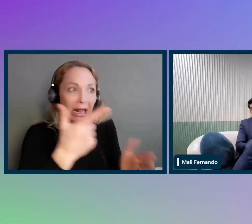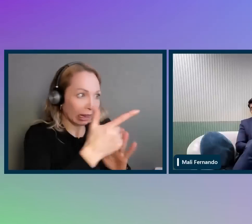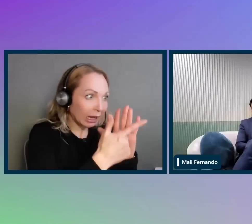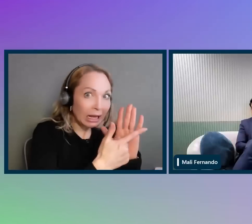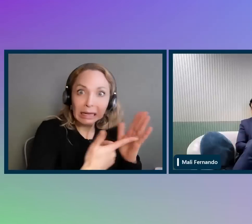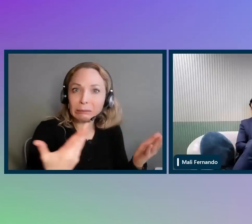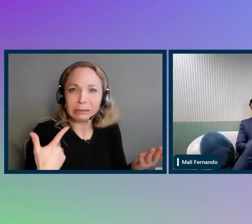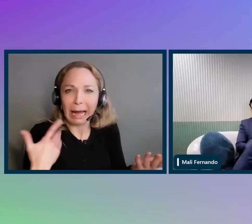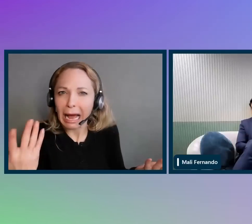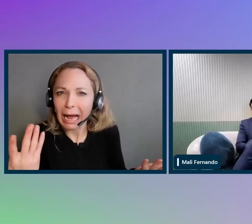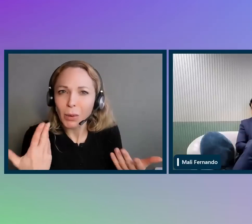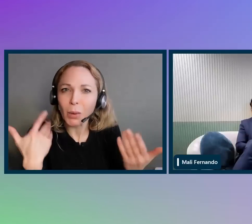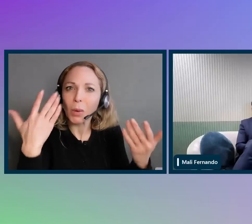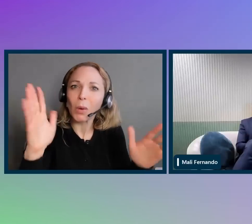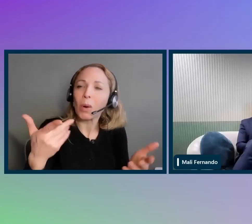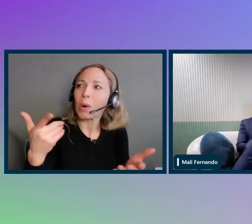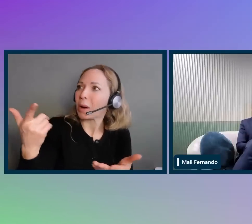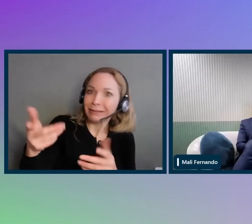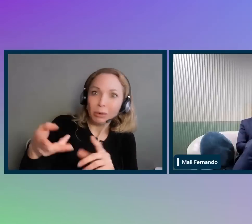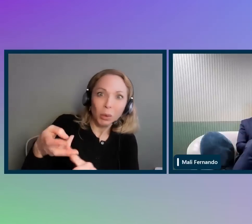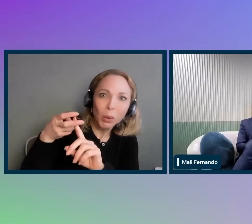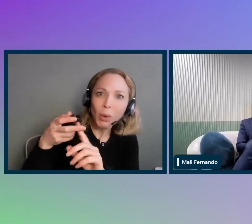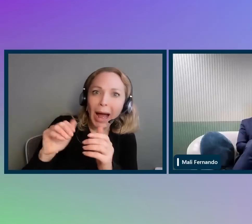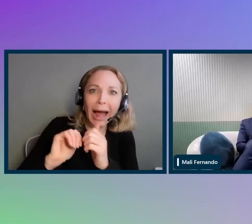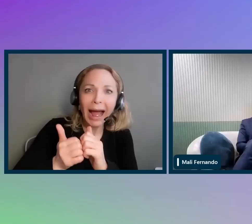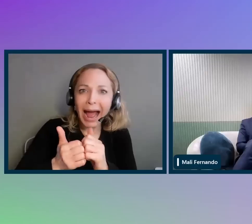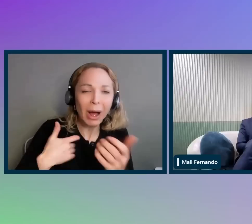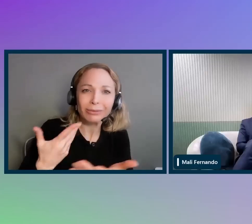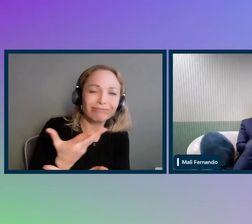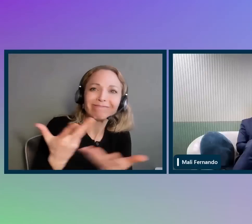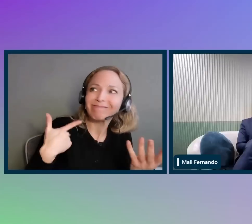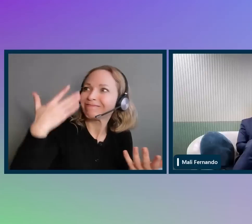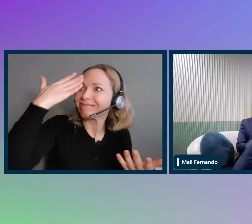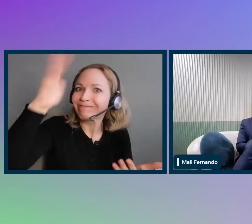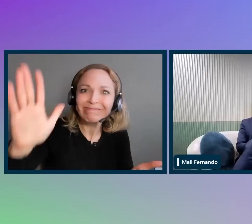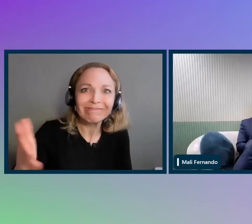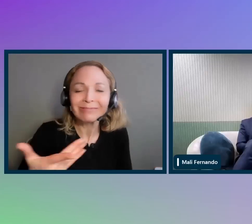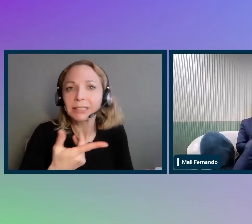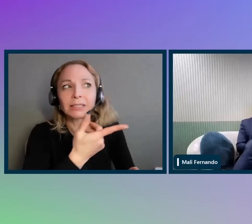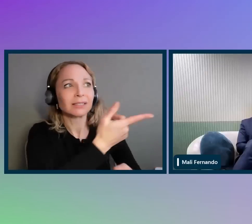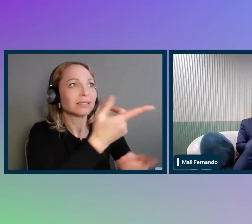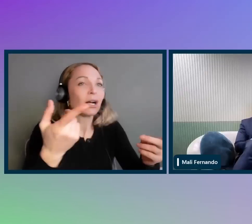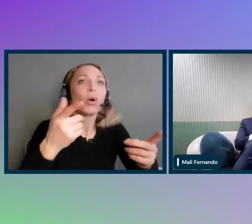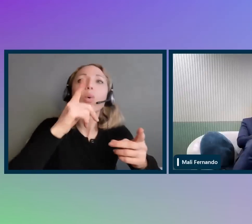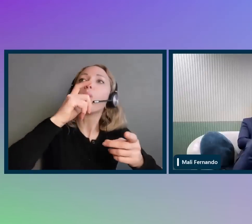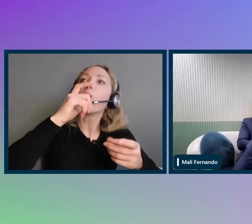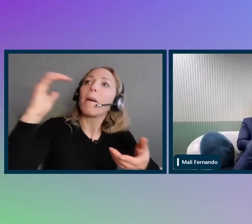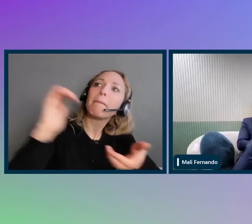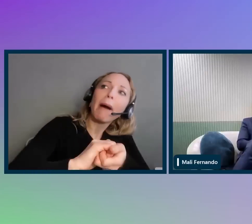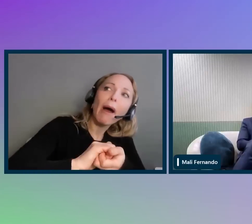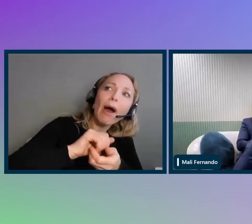Who are our apprenticeship partners? Is their sort of training process accessible? Actually, how do we make it accessible